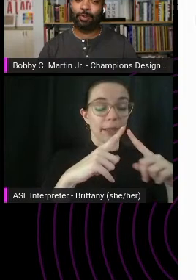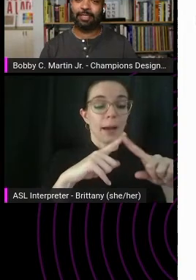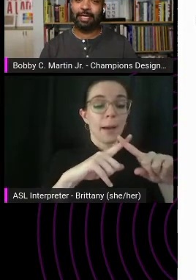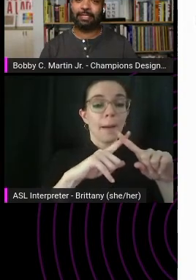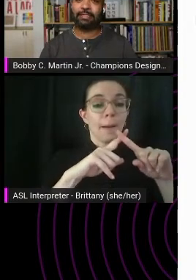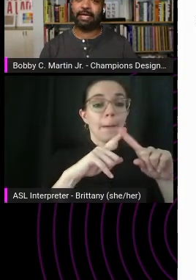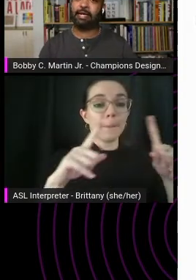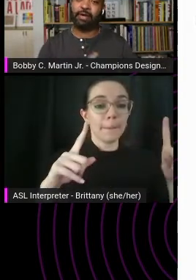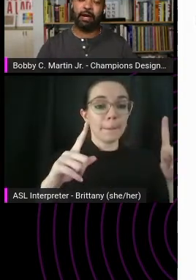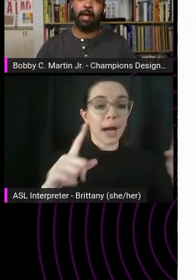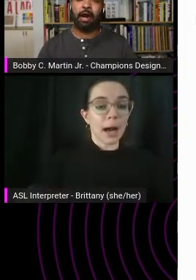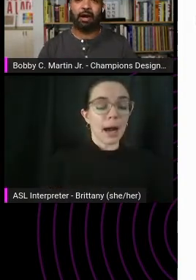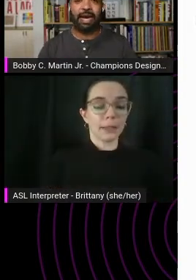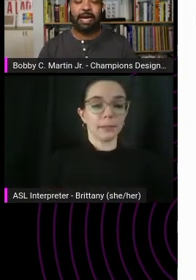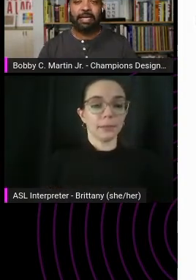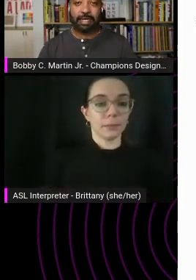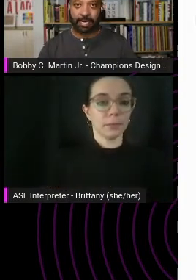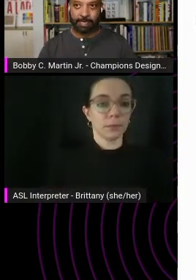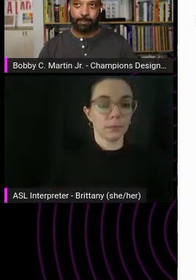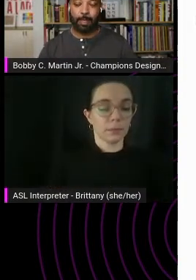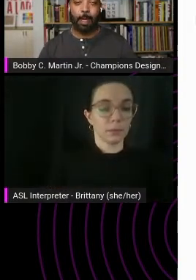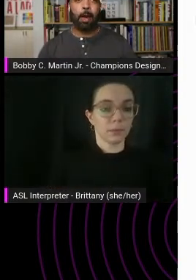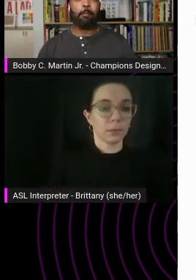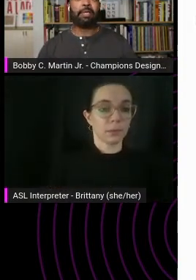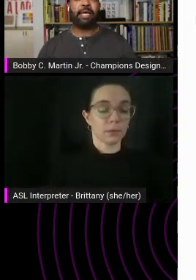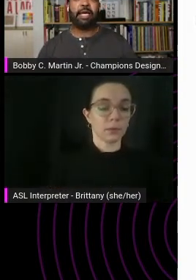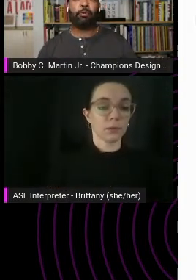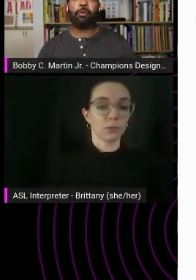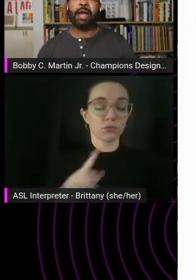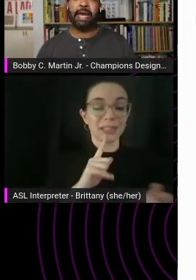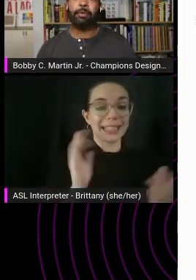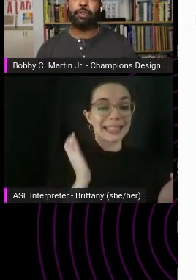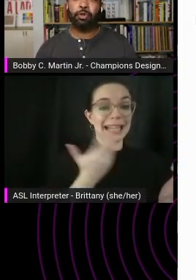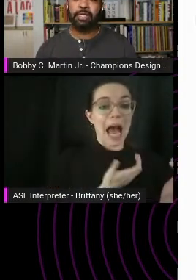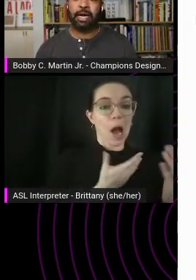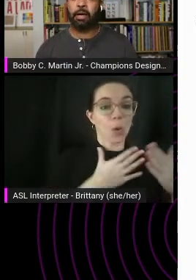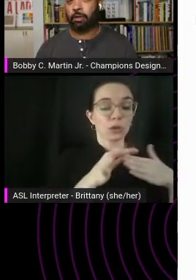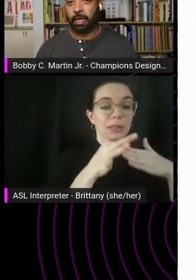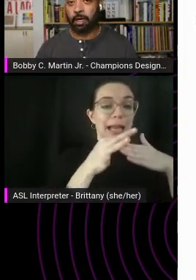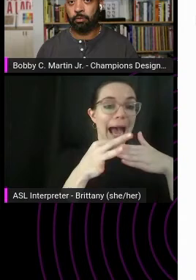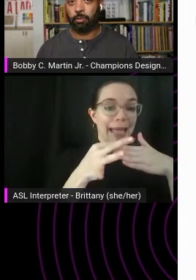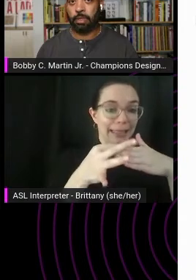so it's kind of our guiding light. But then, we were able during